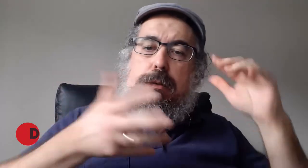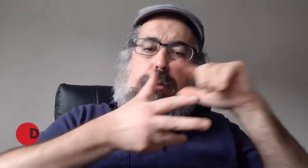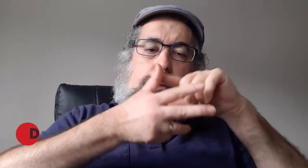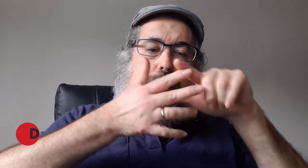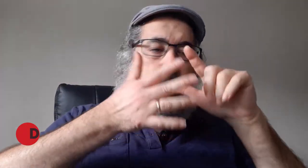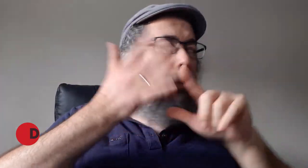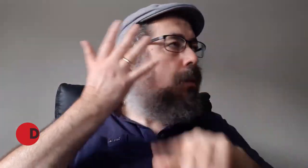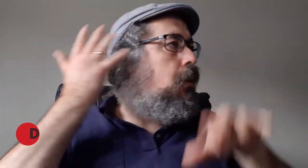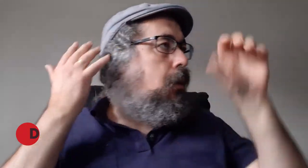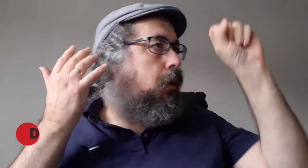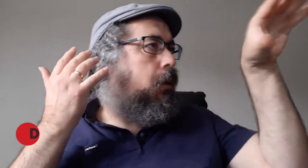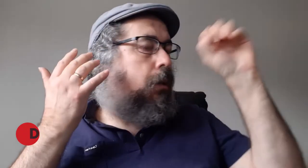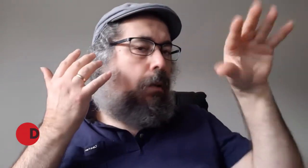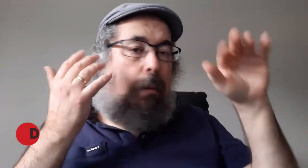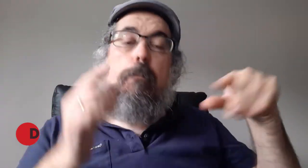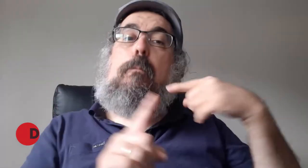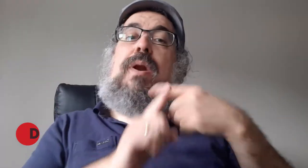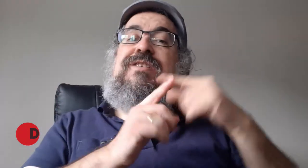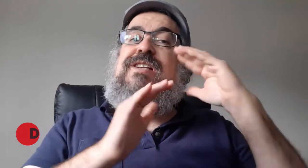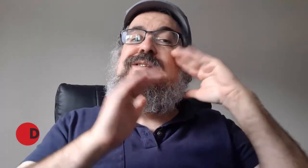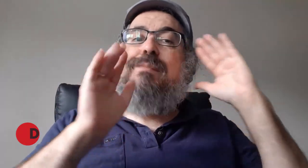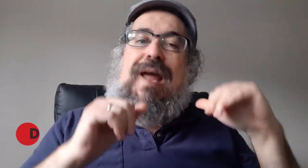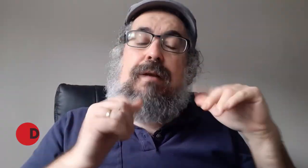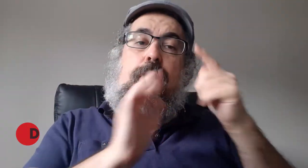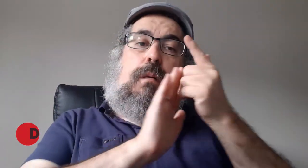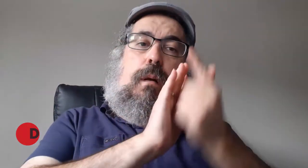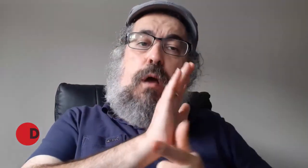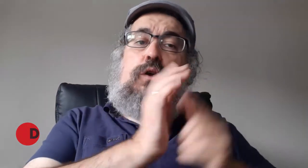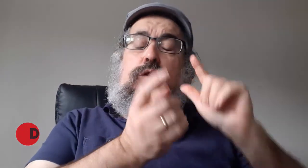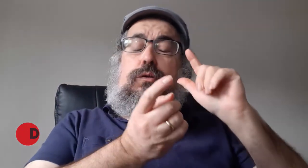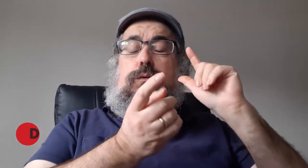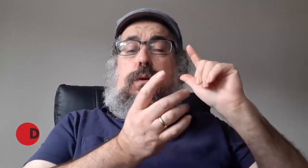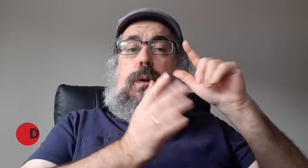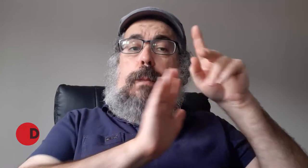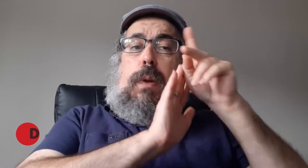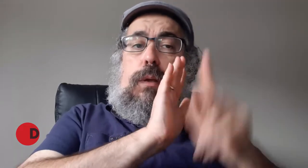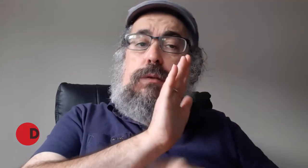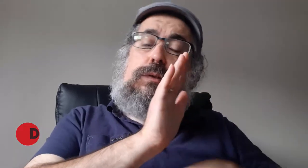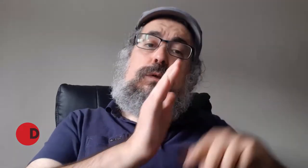in all three areas, and expect laws and